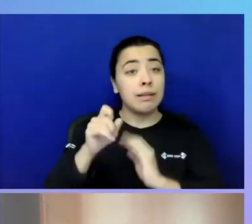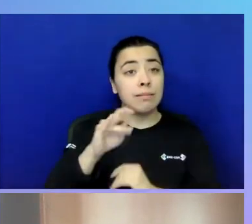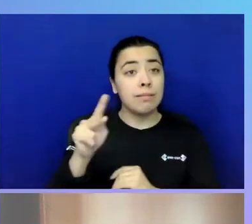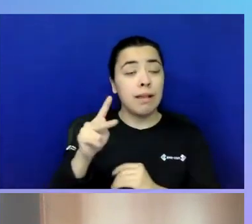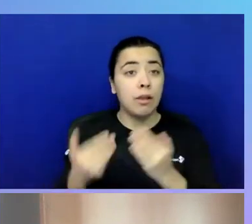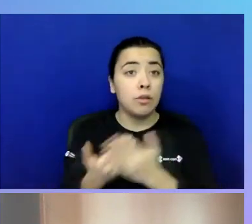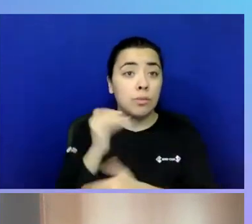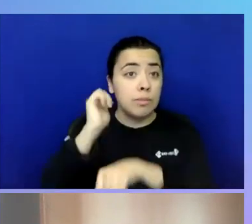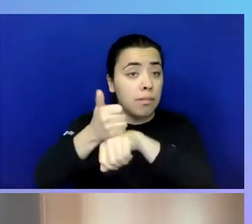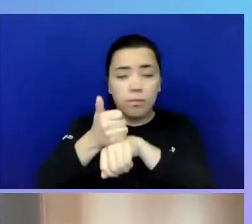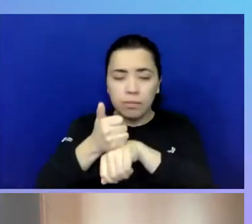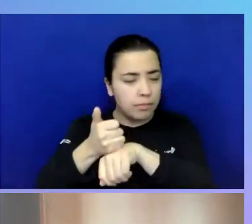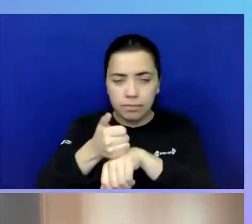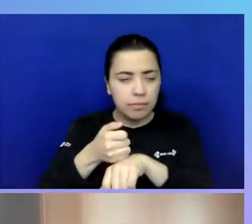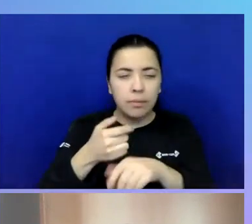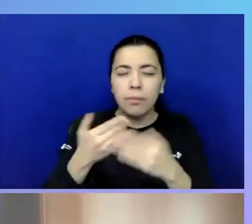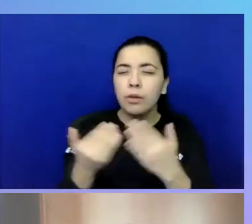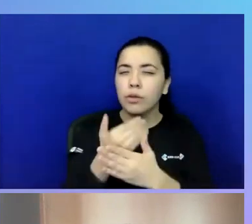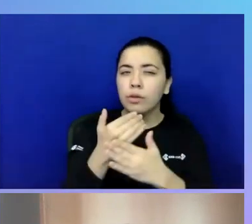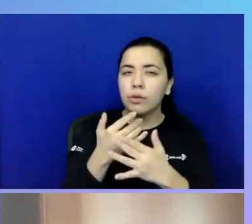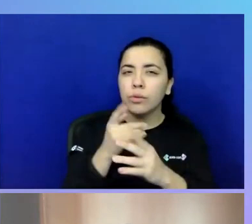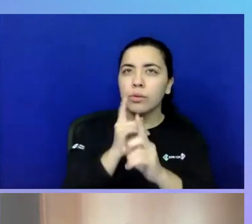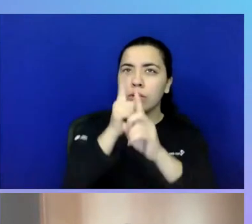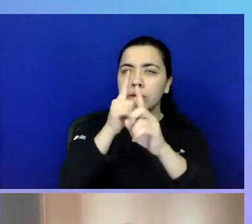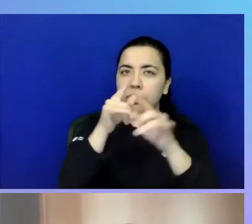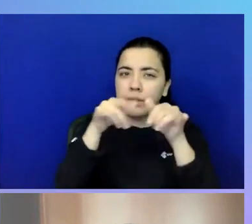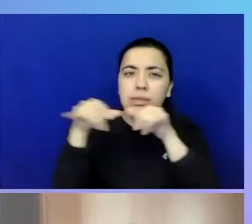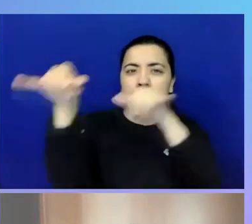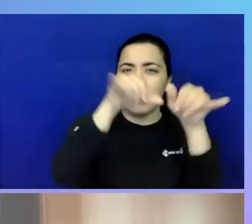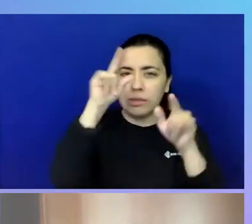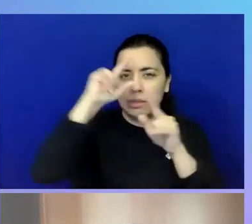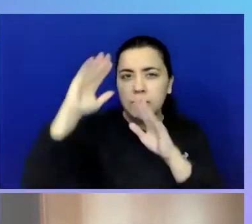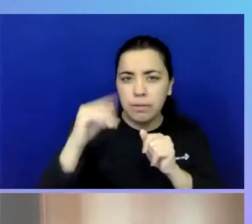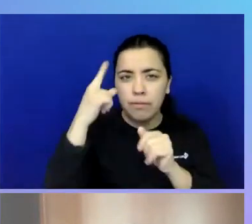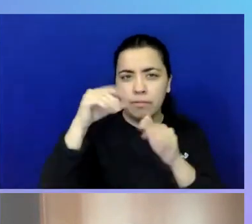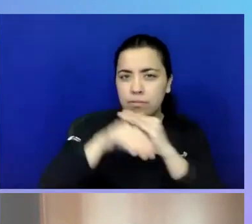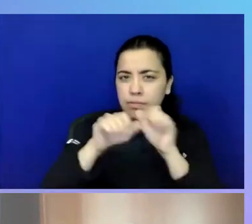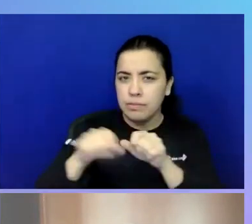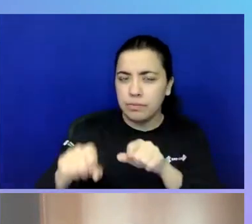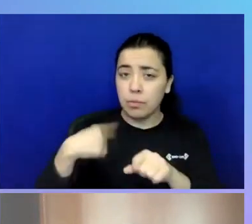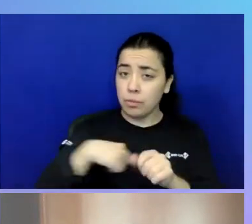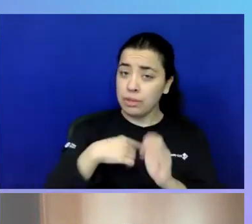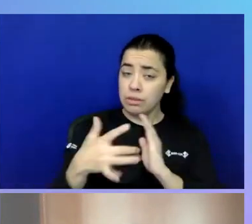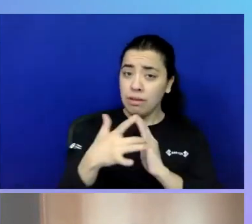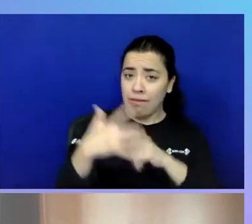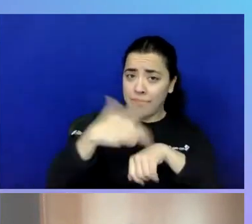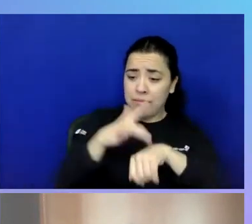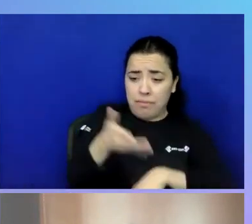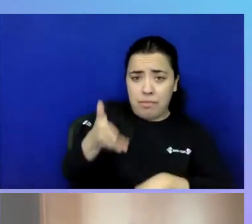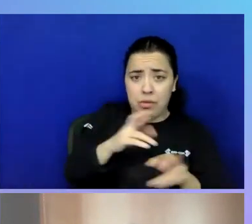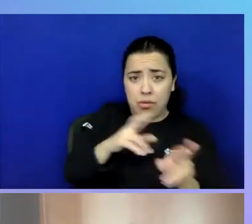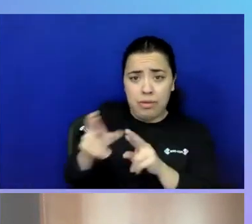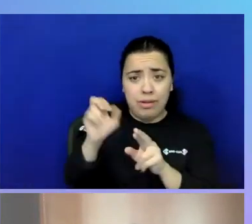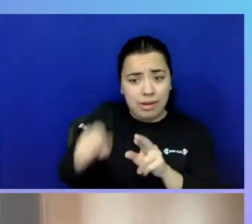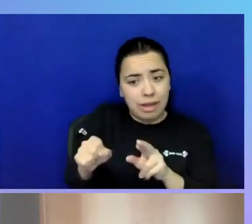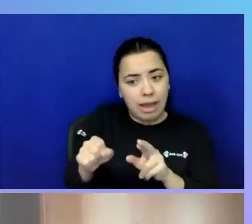accessible and with the technology available, we have the tools to make it happen and strive to stay accessible in the